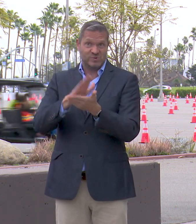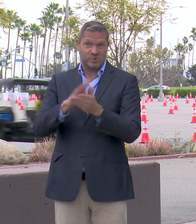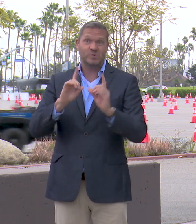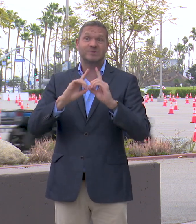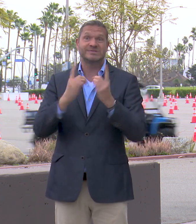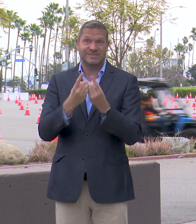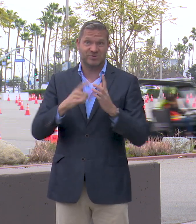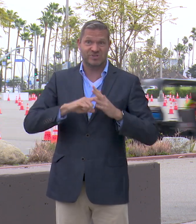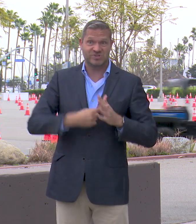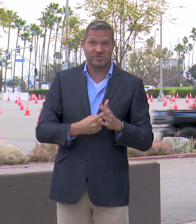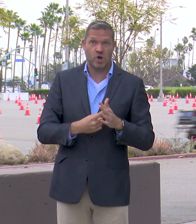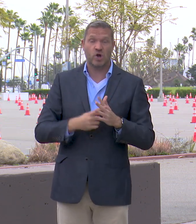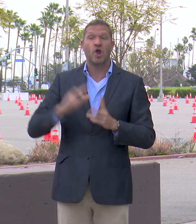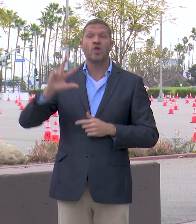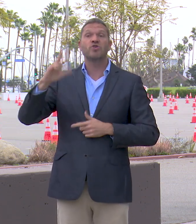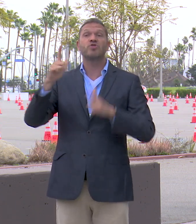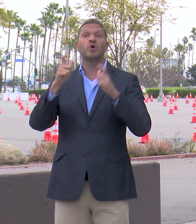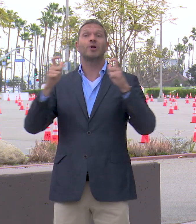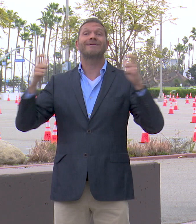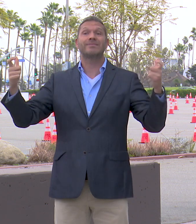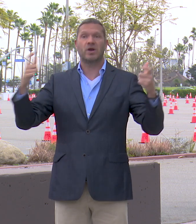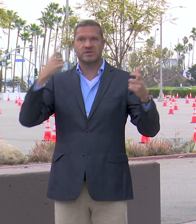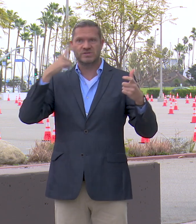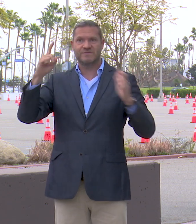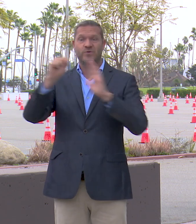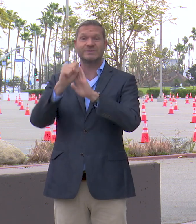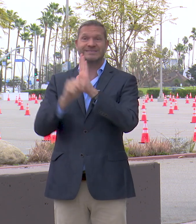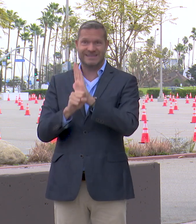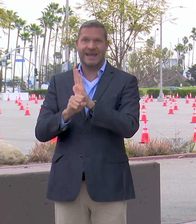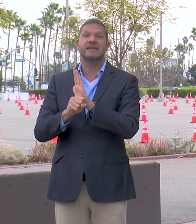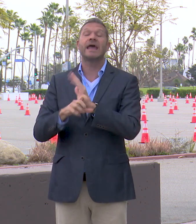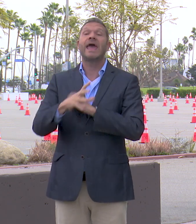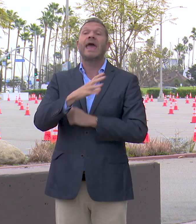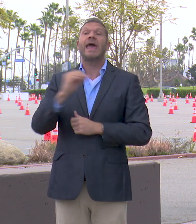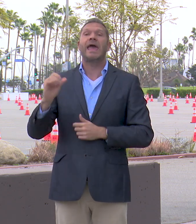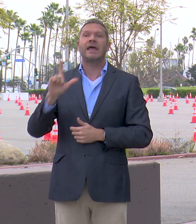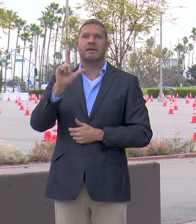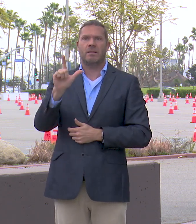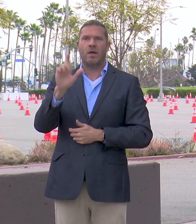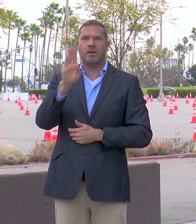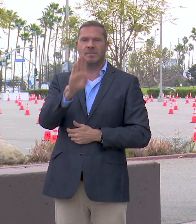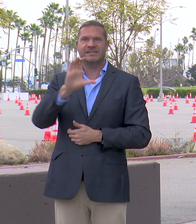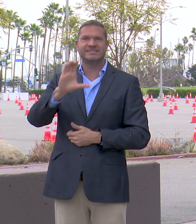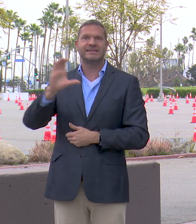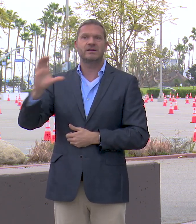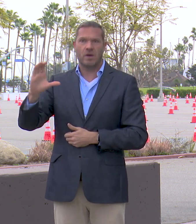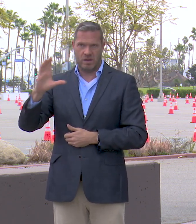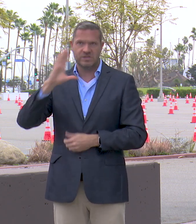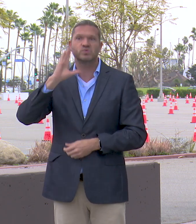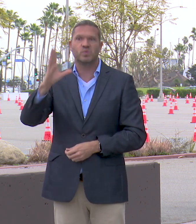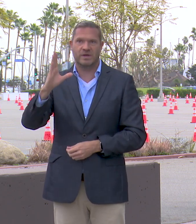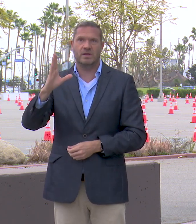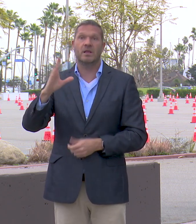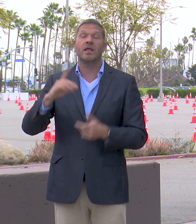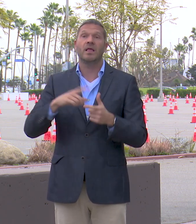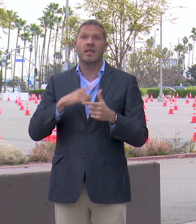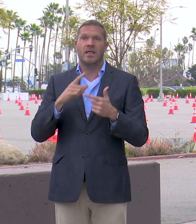It's the third largest in the state. Now we begin vaccinating Long Beach City College as well next week and will be folding in Cal